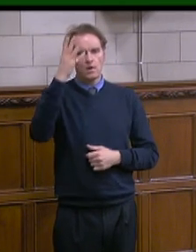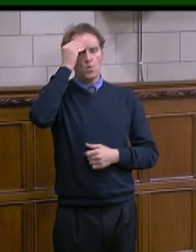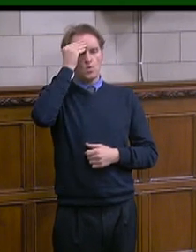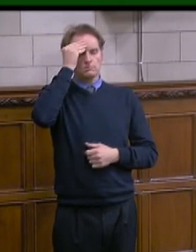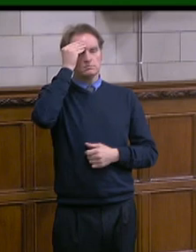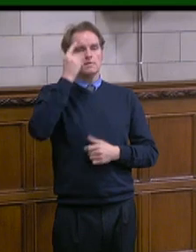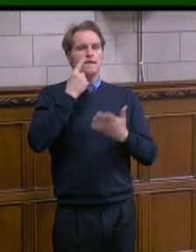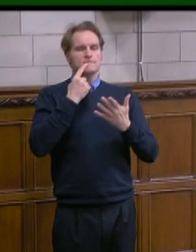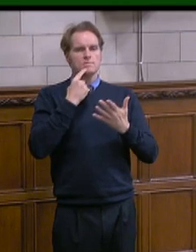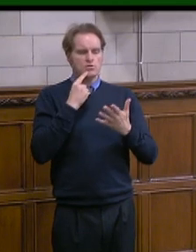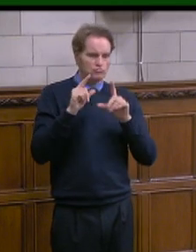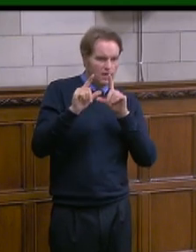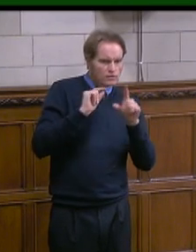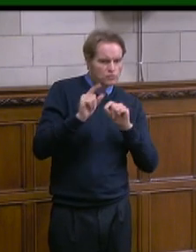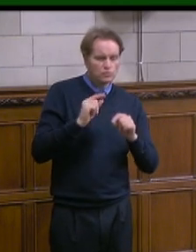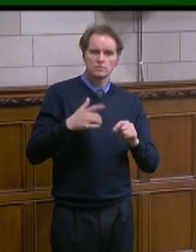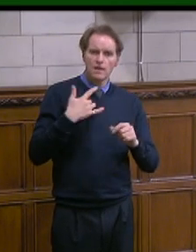about every aspect of their lives.